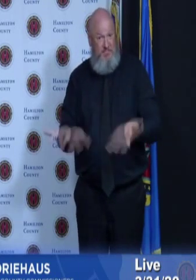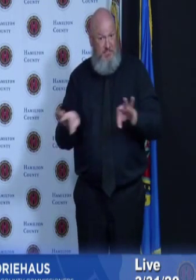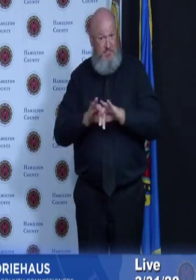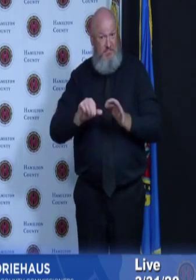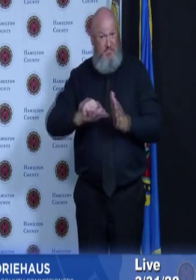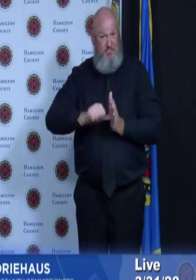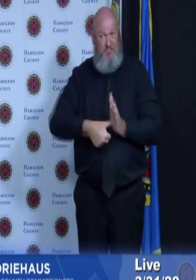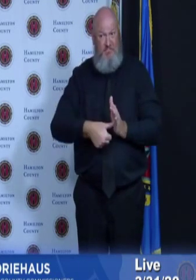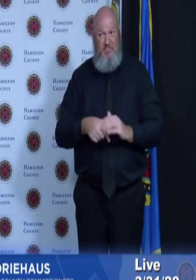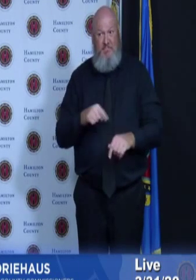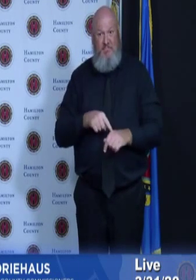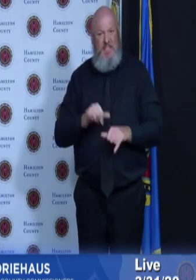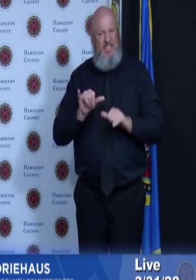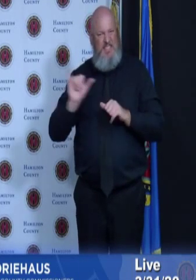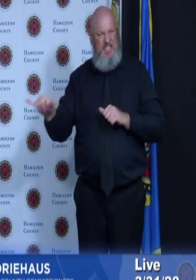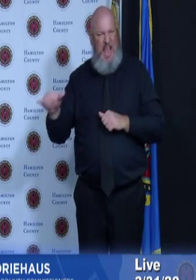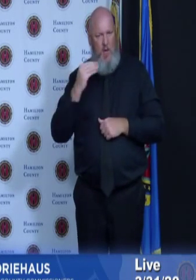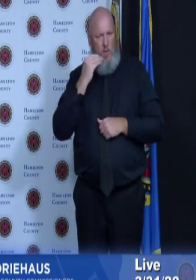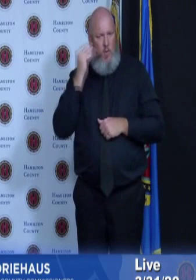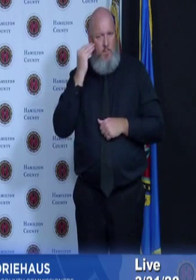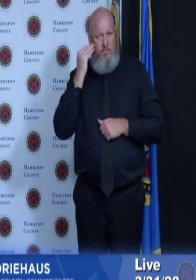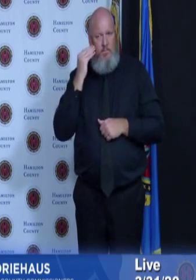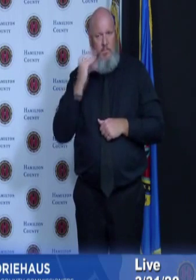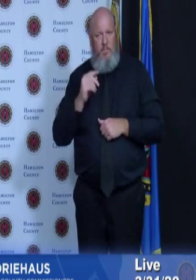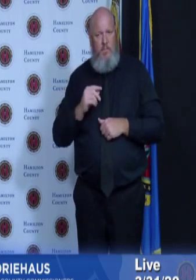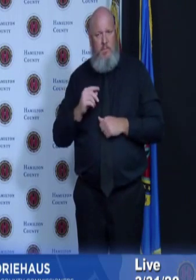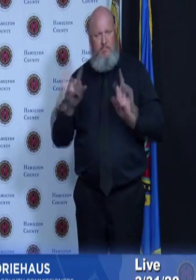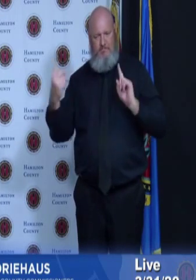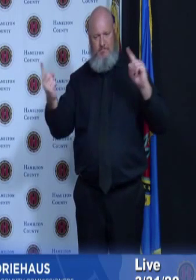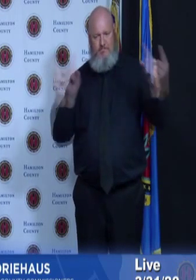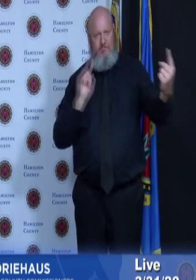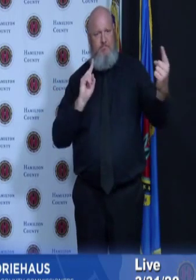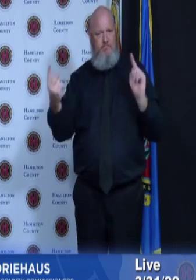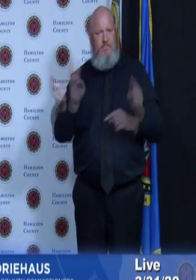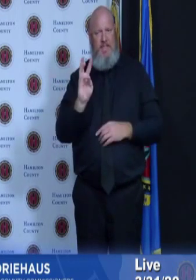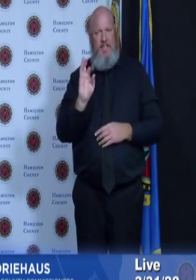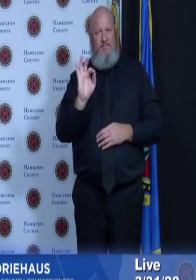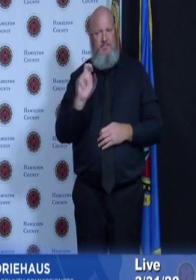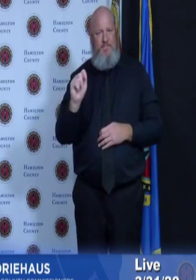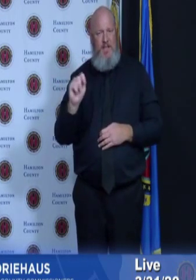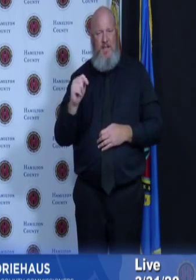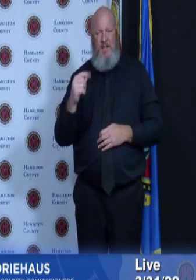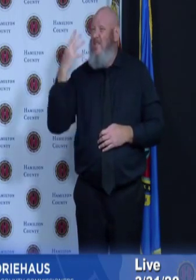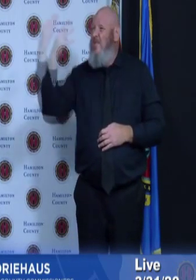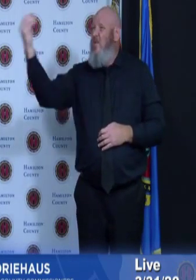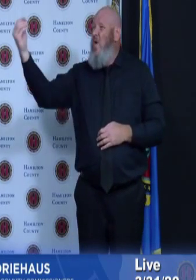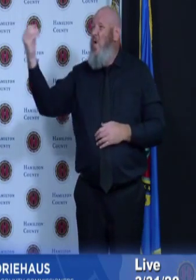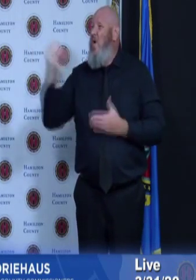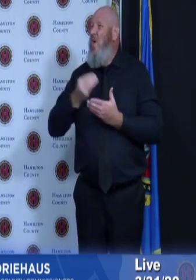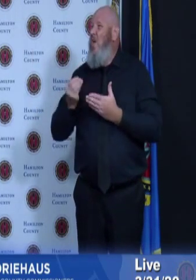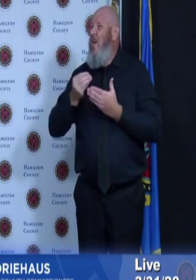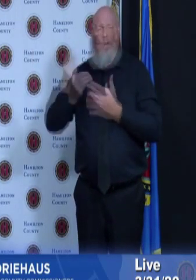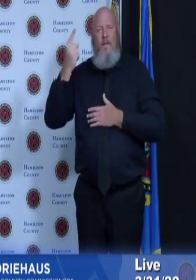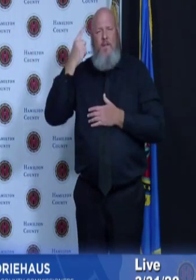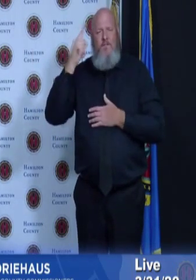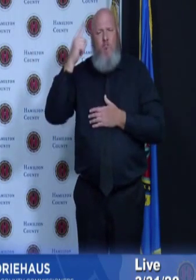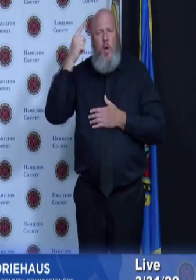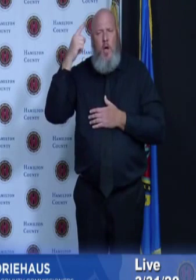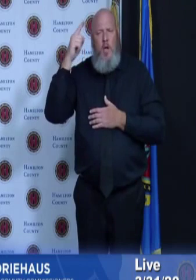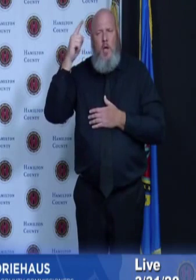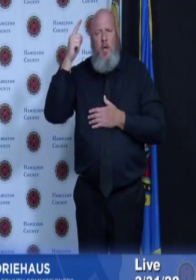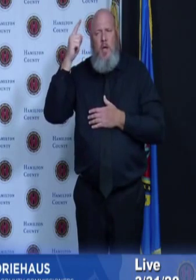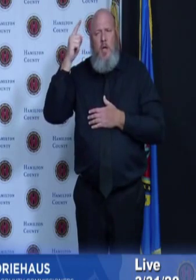it is to flatten the curve and also push out the top of the curve and you just